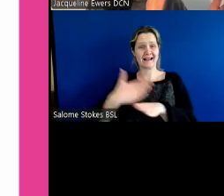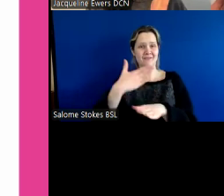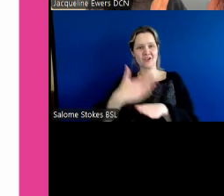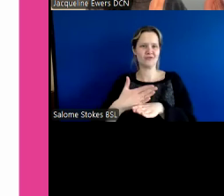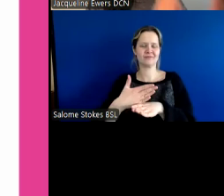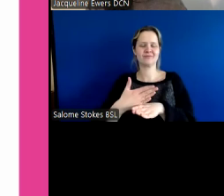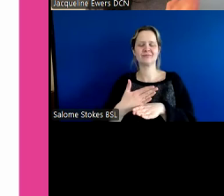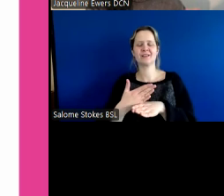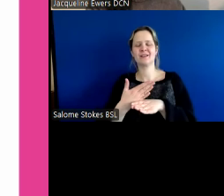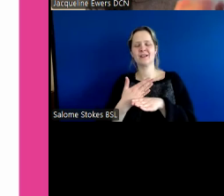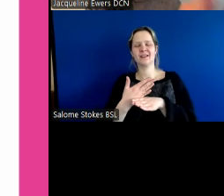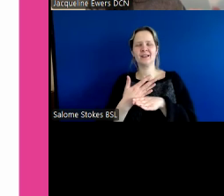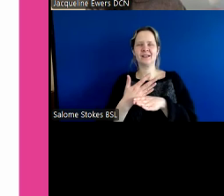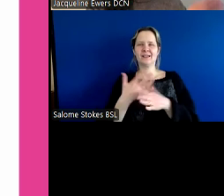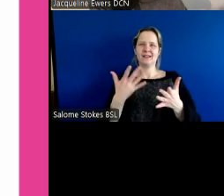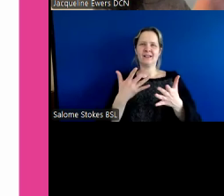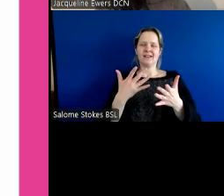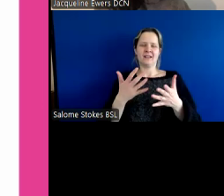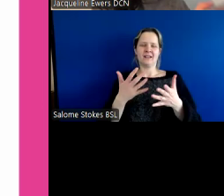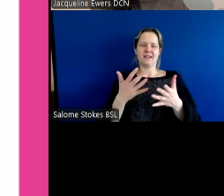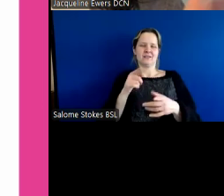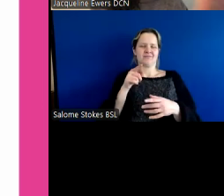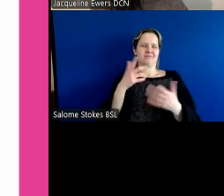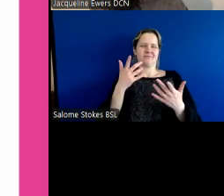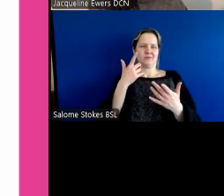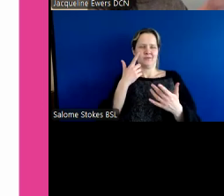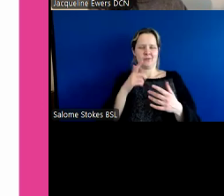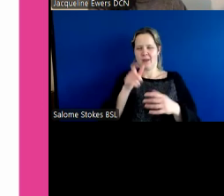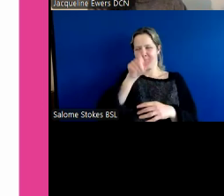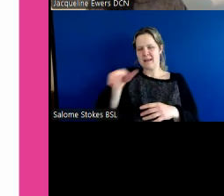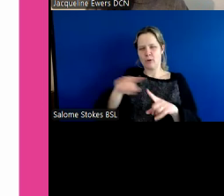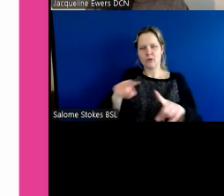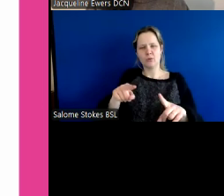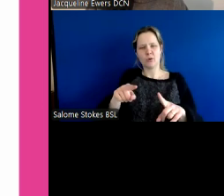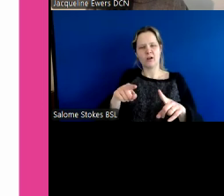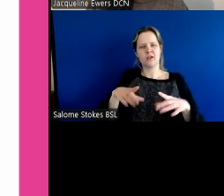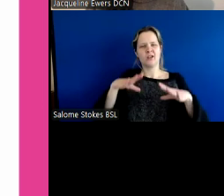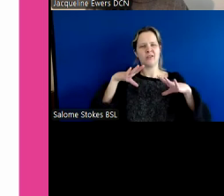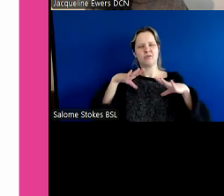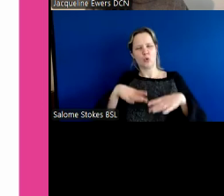those dormant or lapsed or inactive contacts on your list